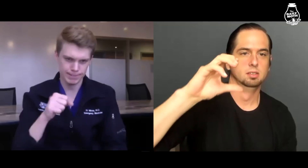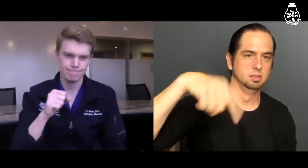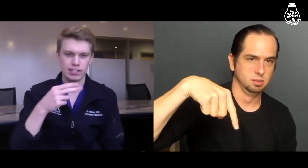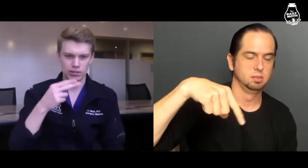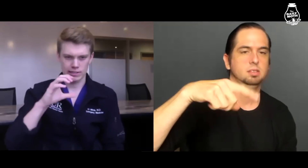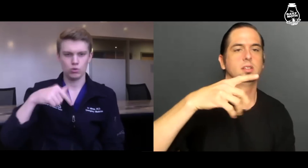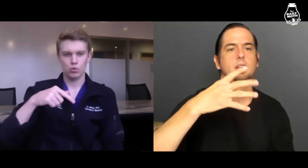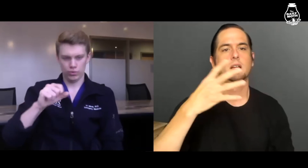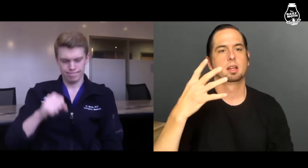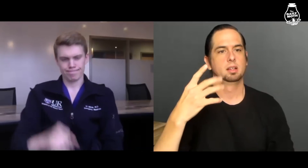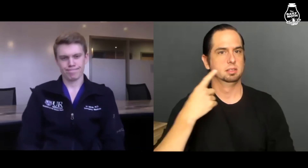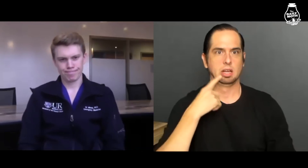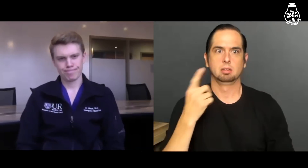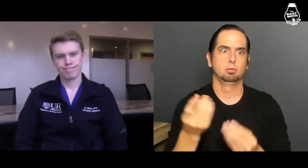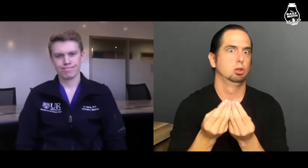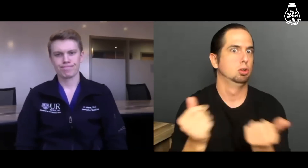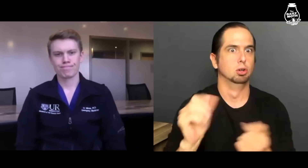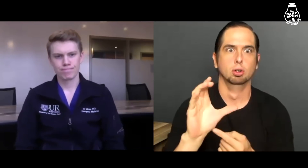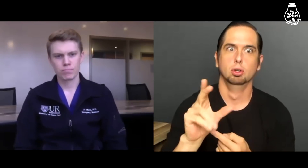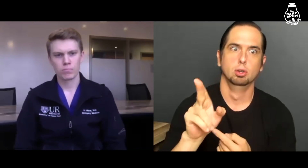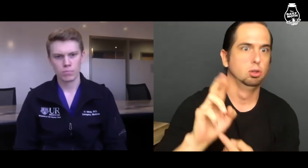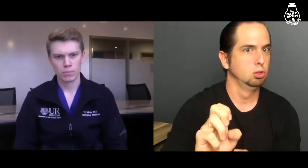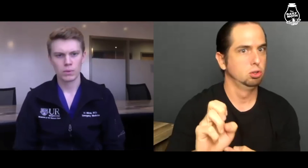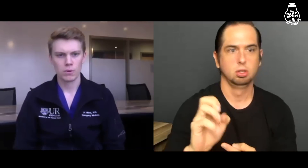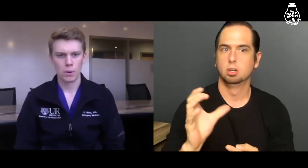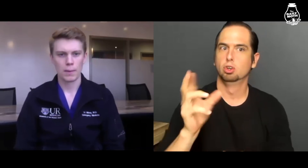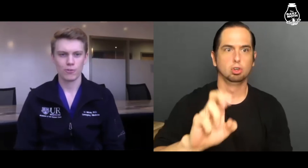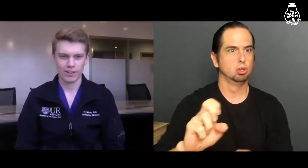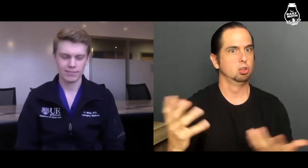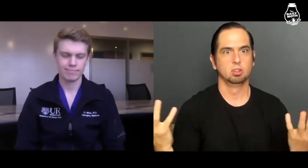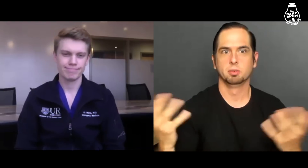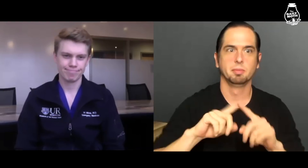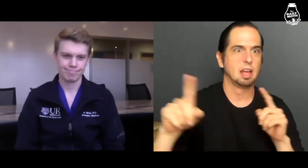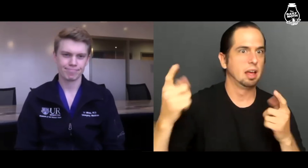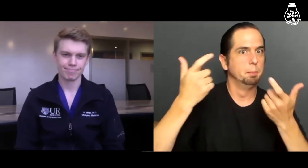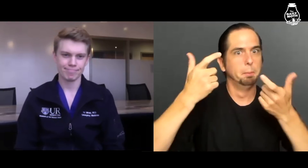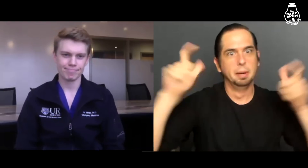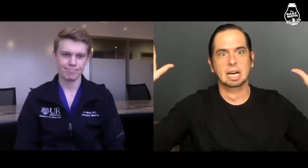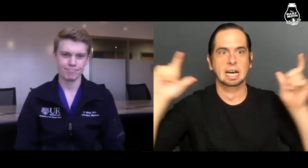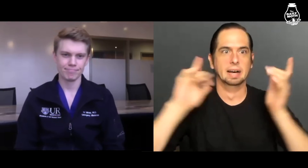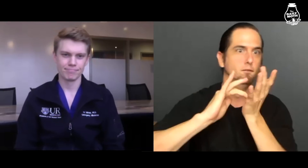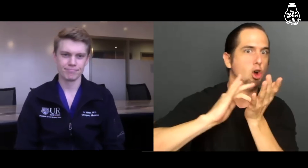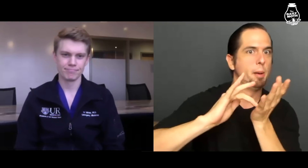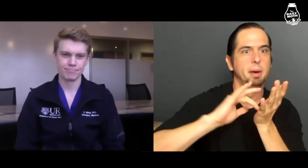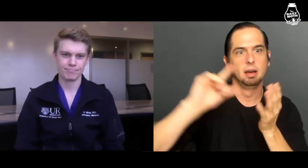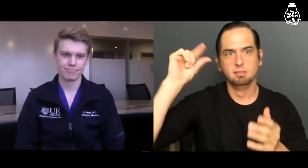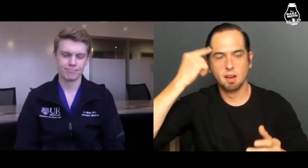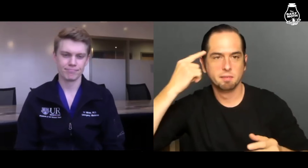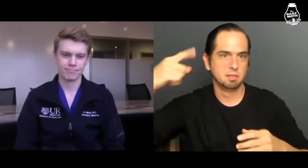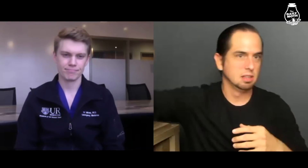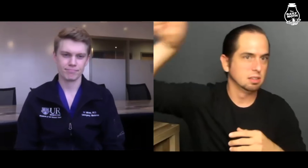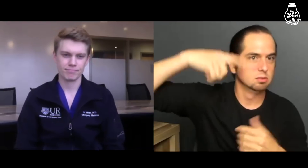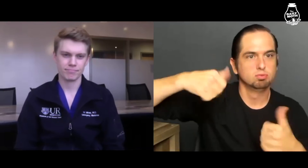Yes, HCQ. They said it was a cure! But that Big Pharma, the government,